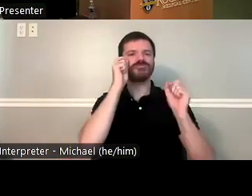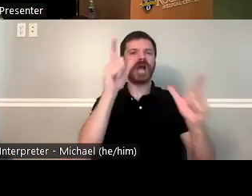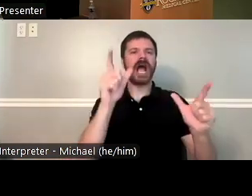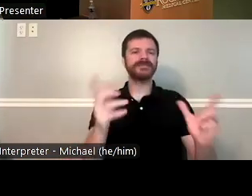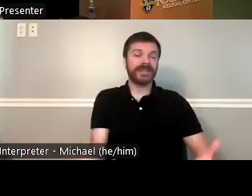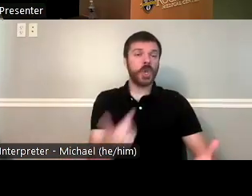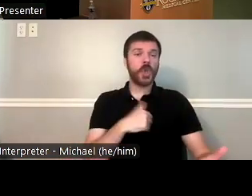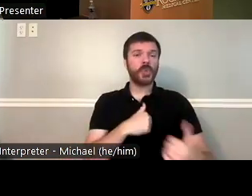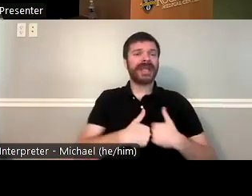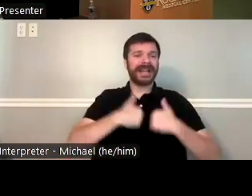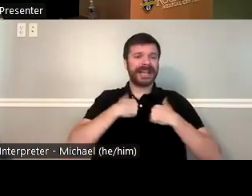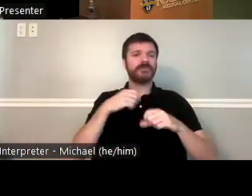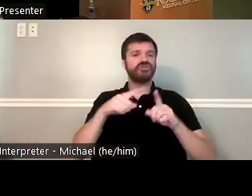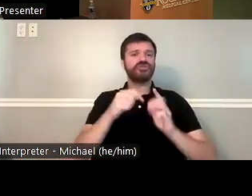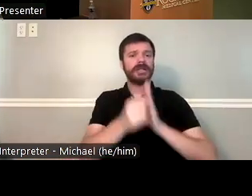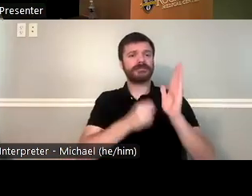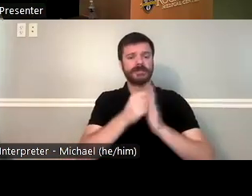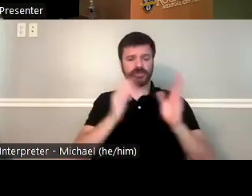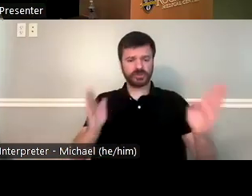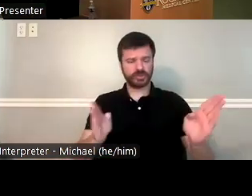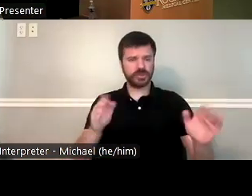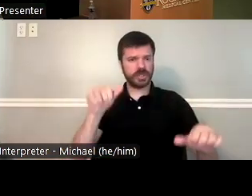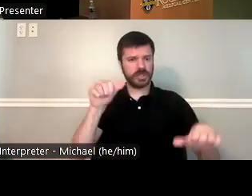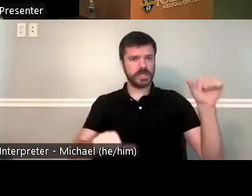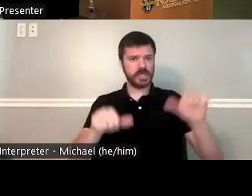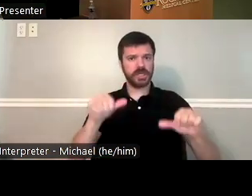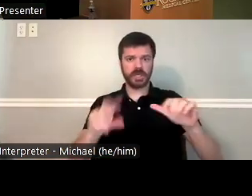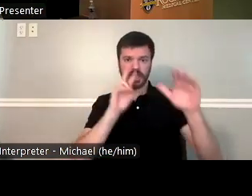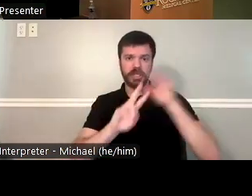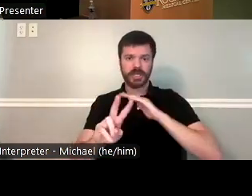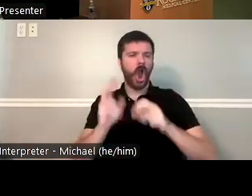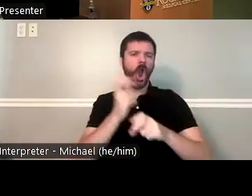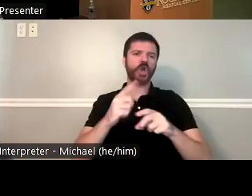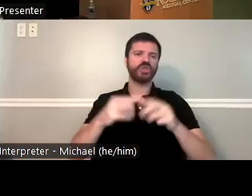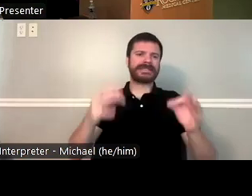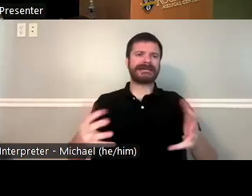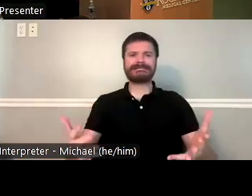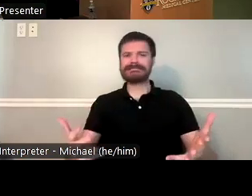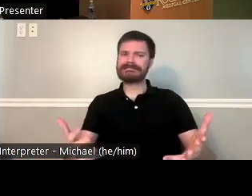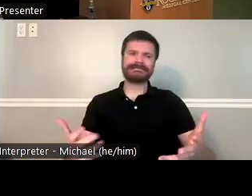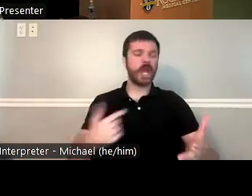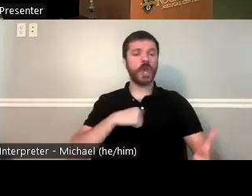in a period of uncertainty where it's hard to say and we have to kind of grapple with a lot